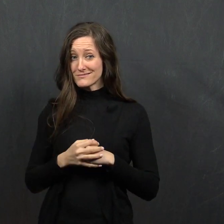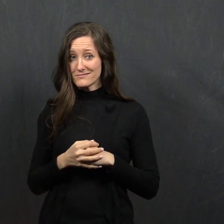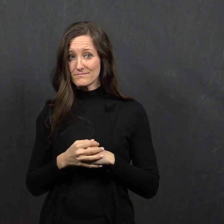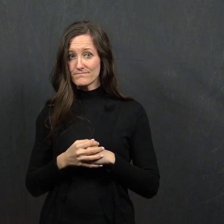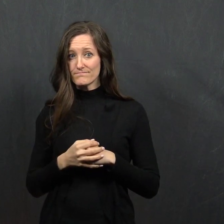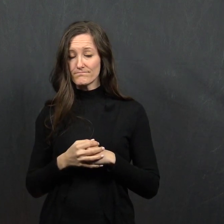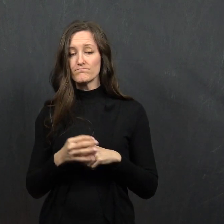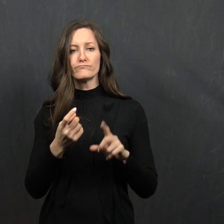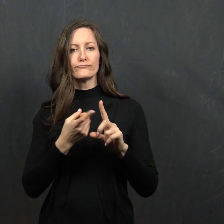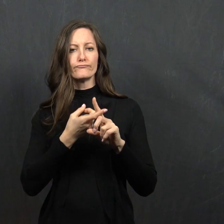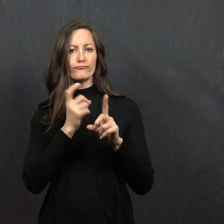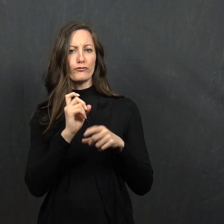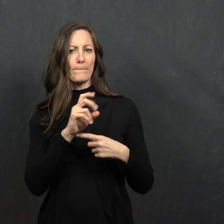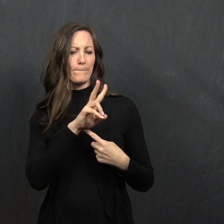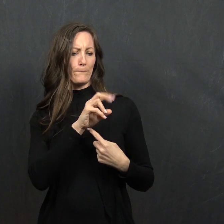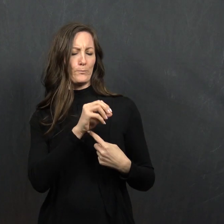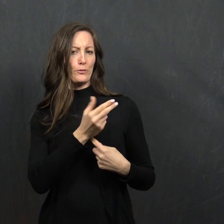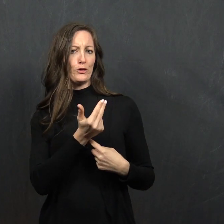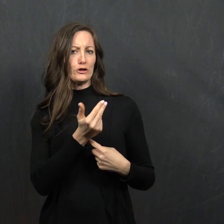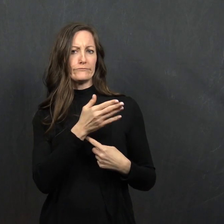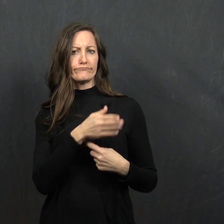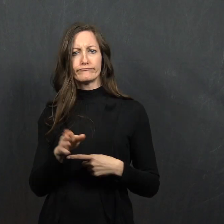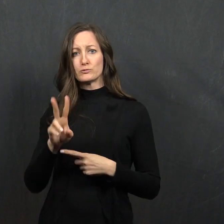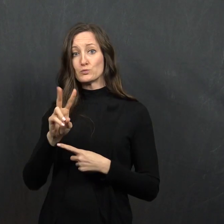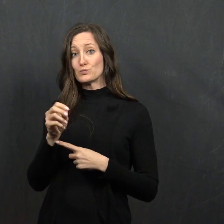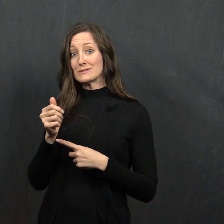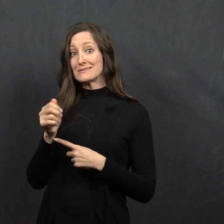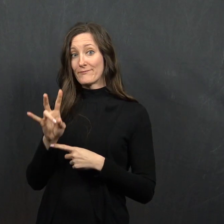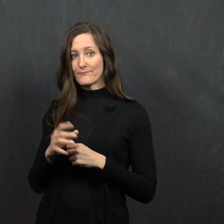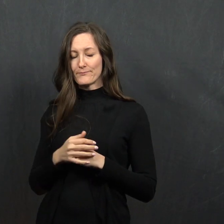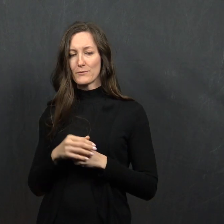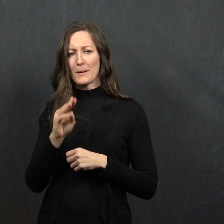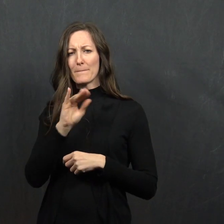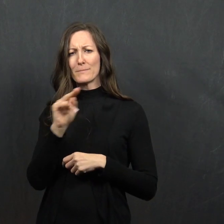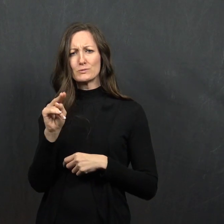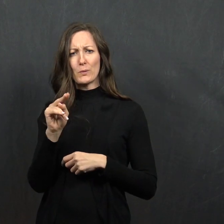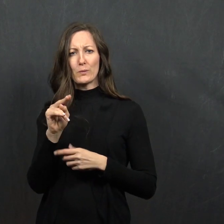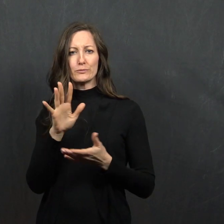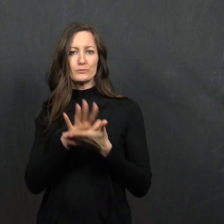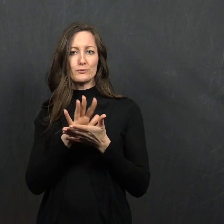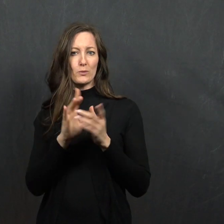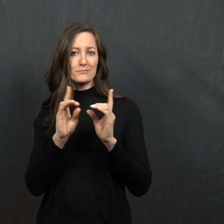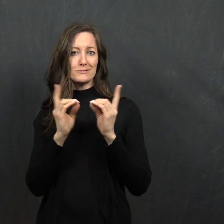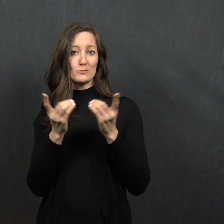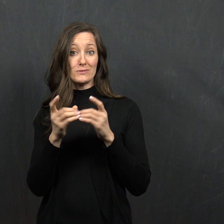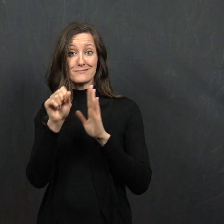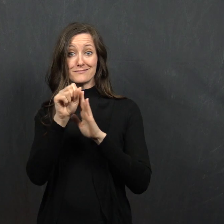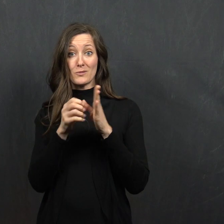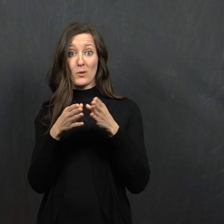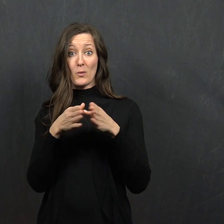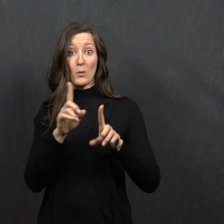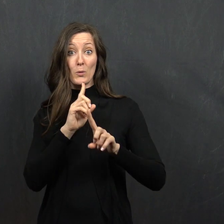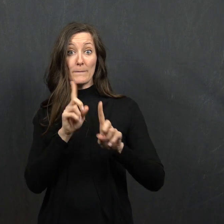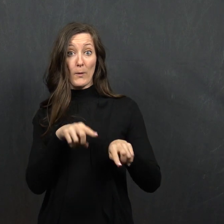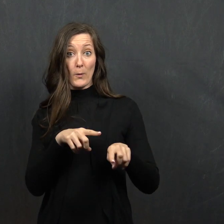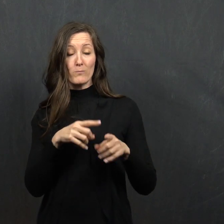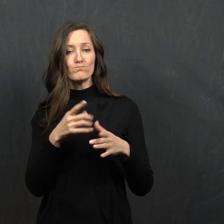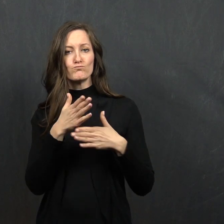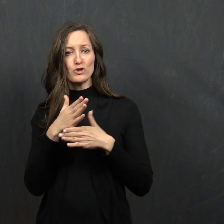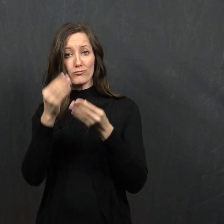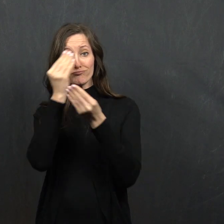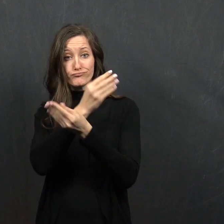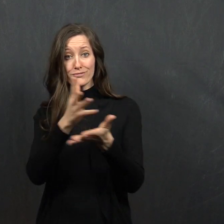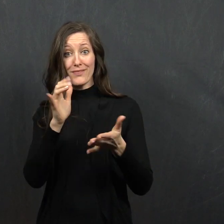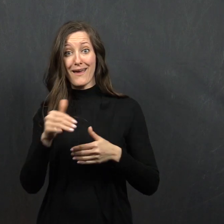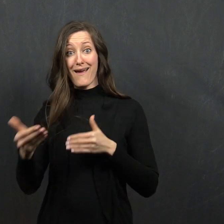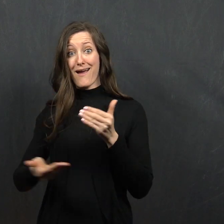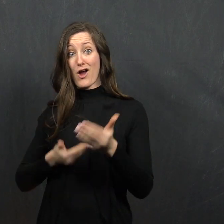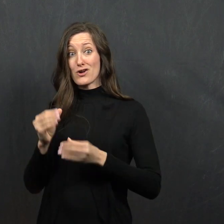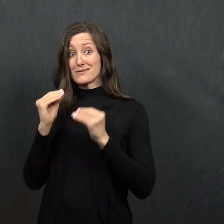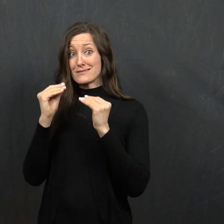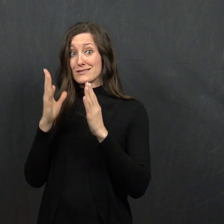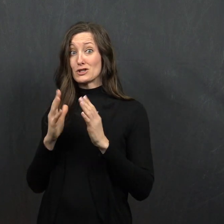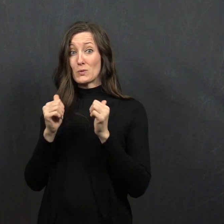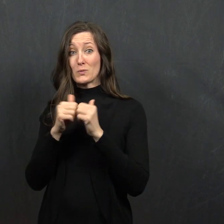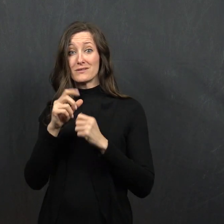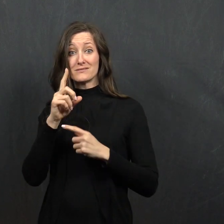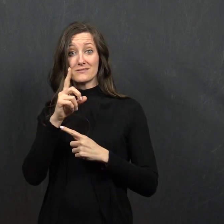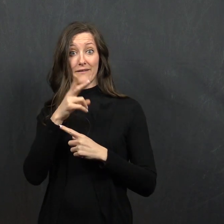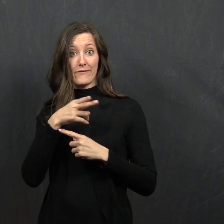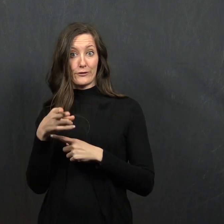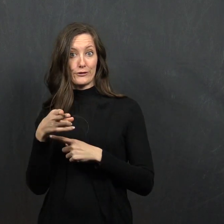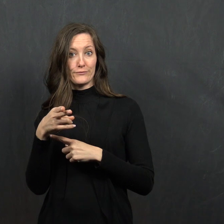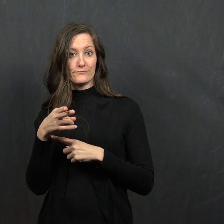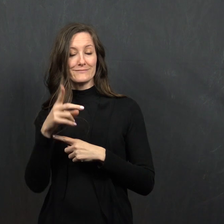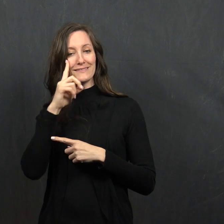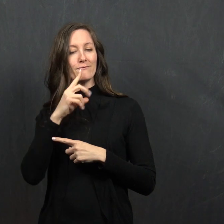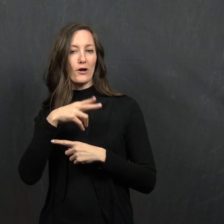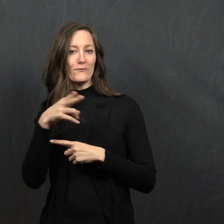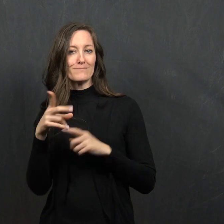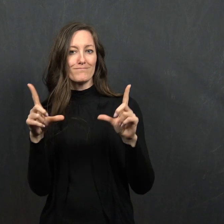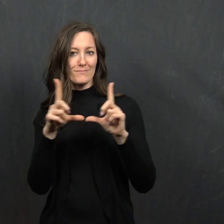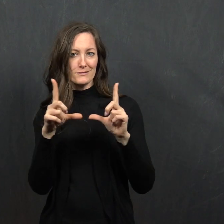From 2013-2017, Minnesota's school districts statewide have reported that hiring teachers with DHH licensure